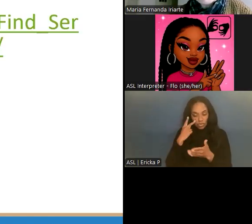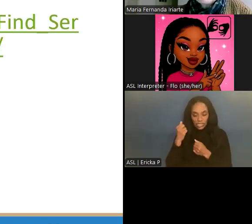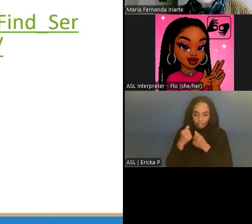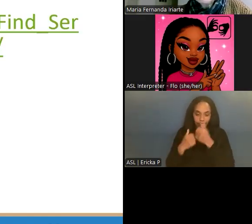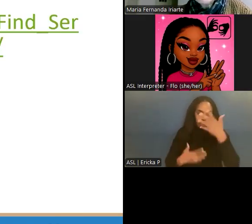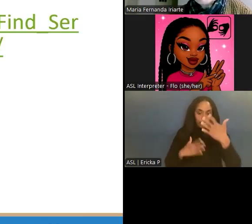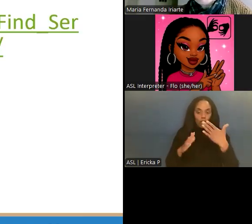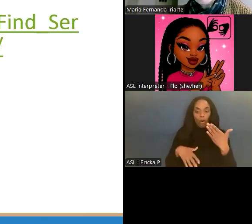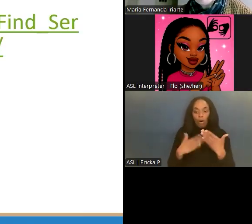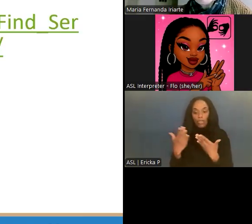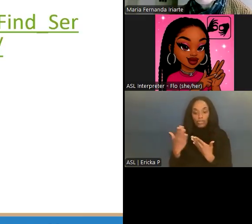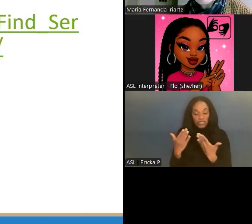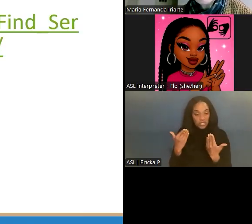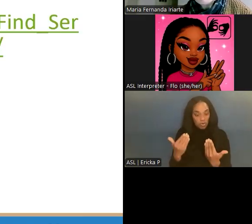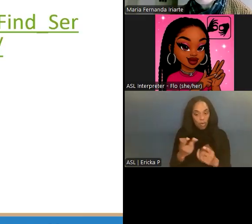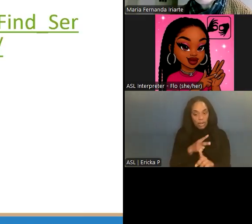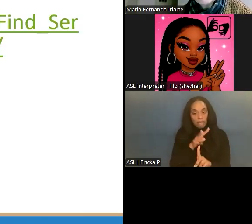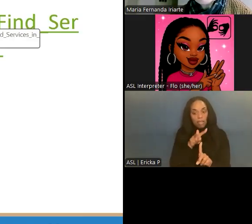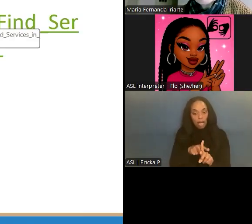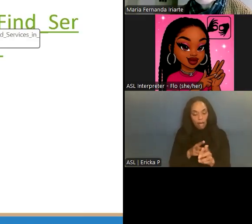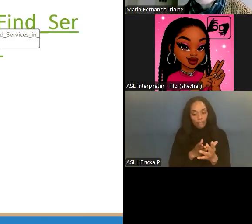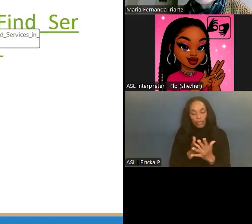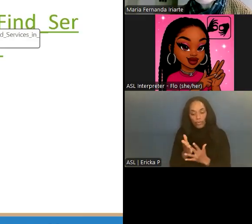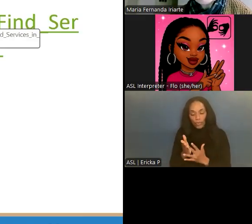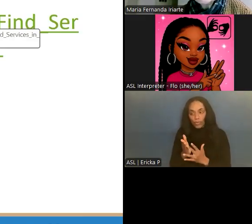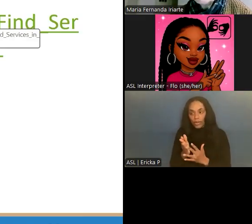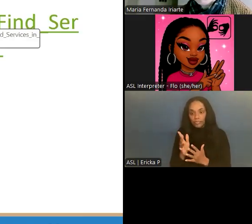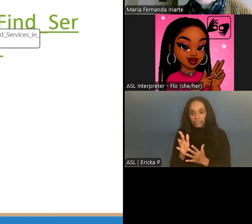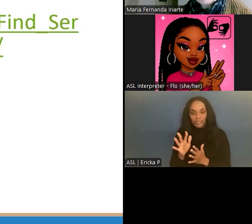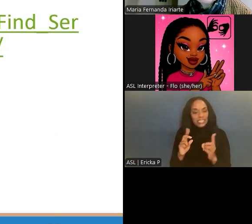And you will apply with you apply through the, the Department of Aging.